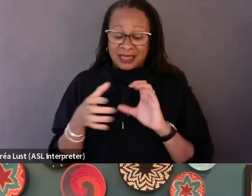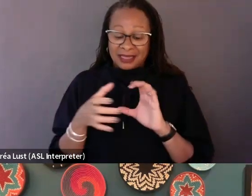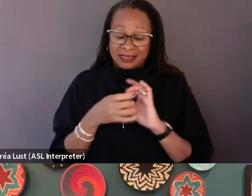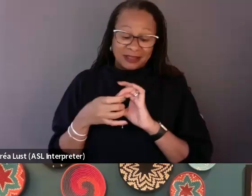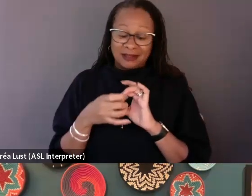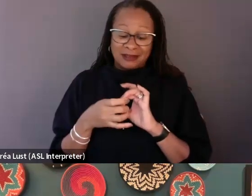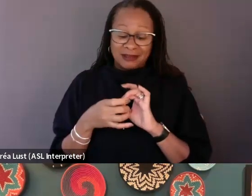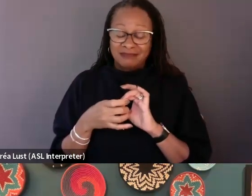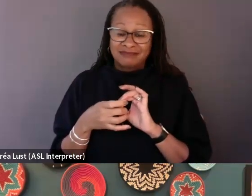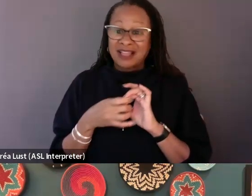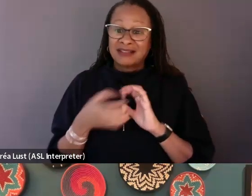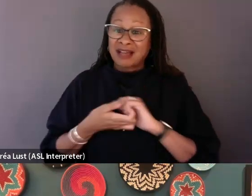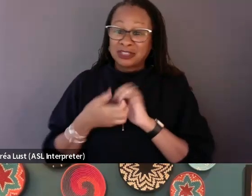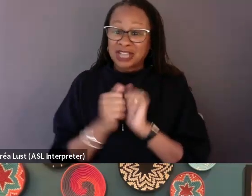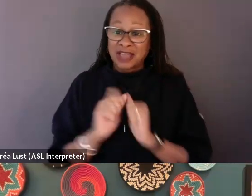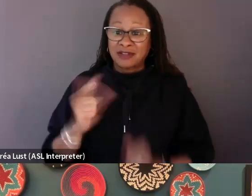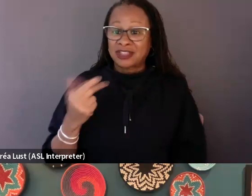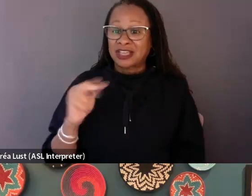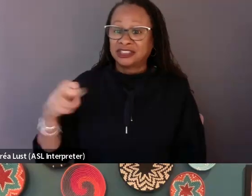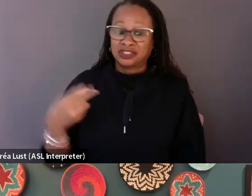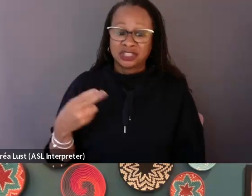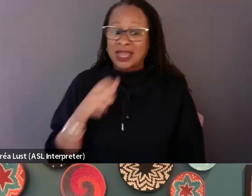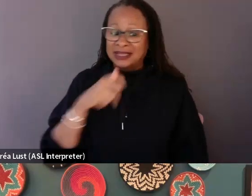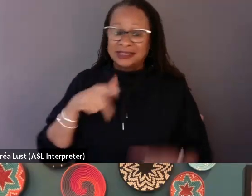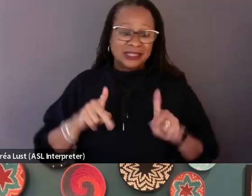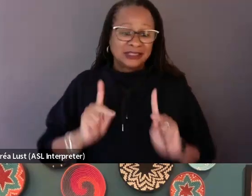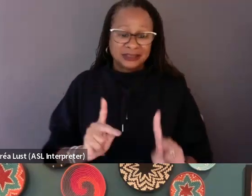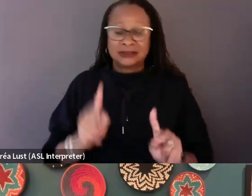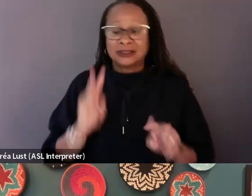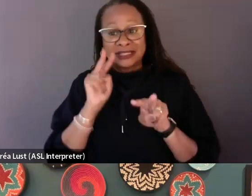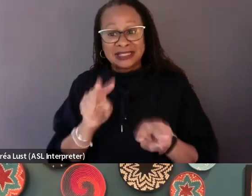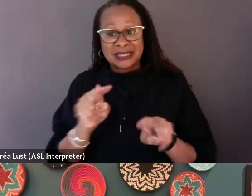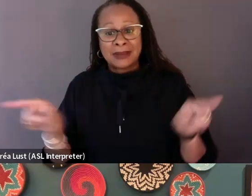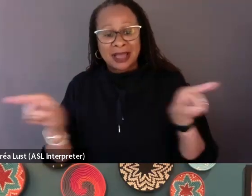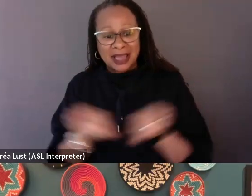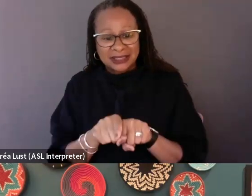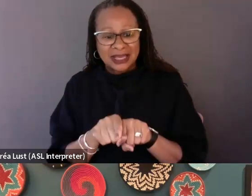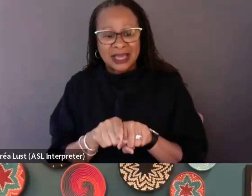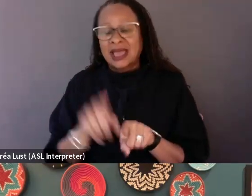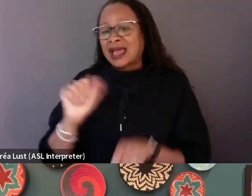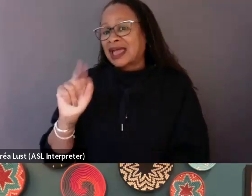was basically not letting me be view him as an antagonist, as a villain.